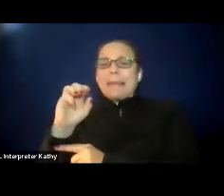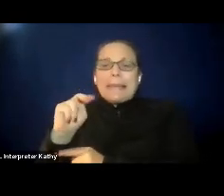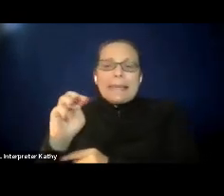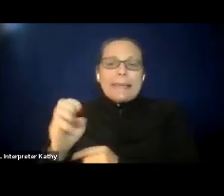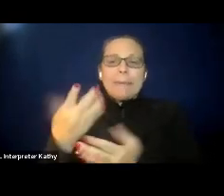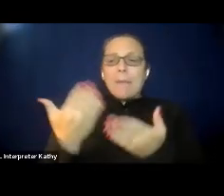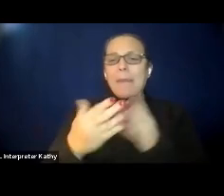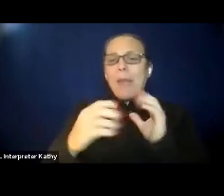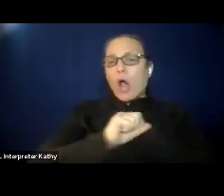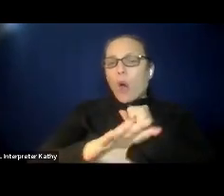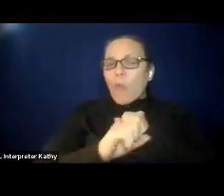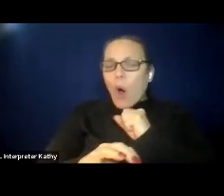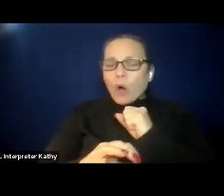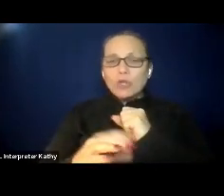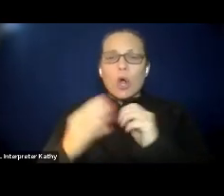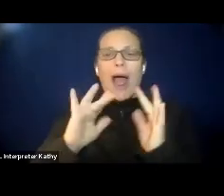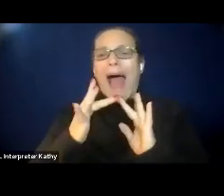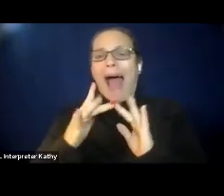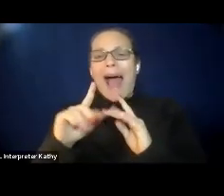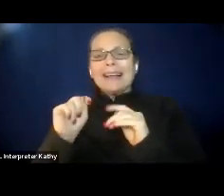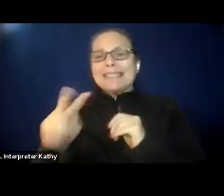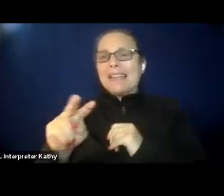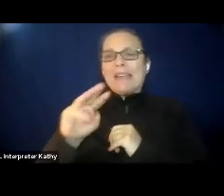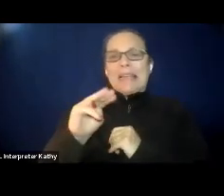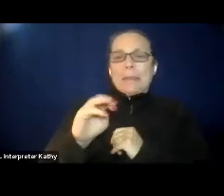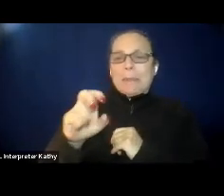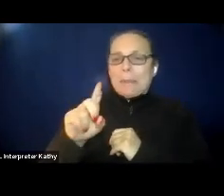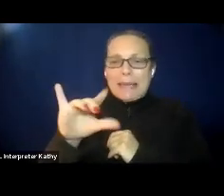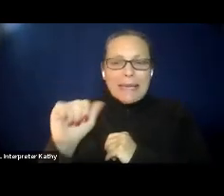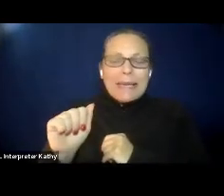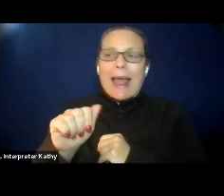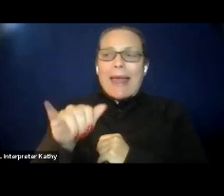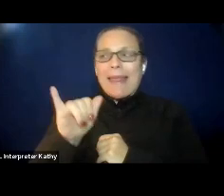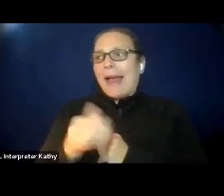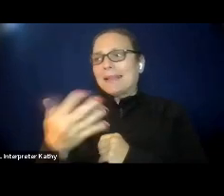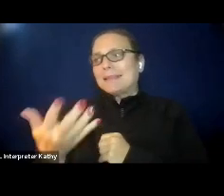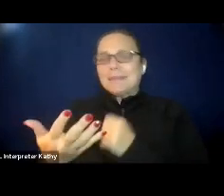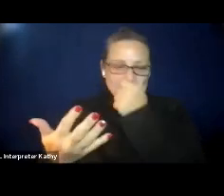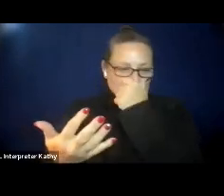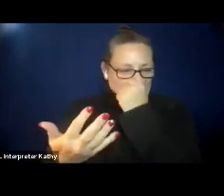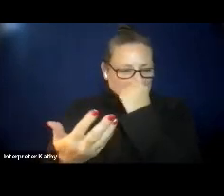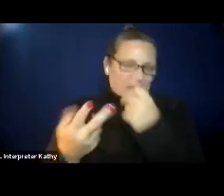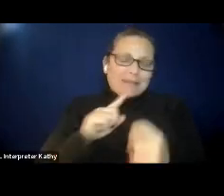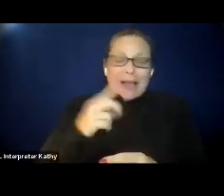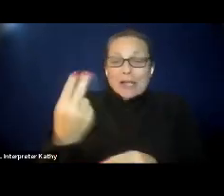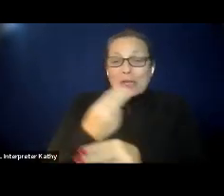call inspiration porn. Which is the usage in memes or commercials or any